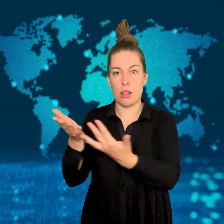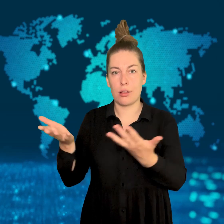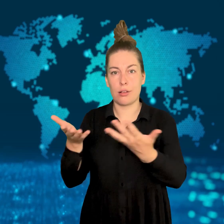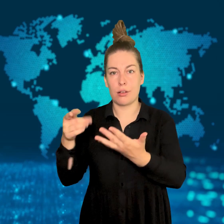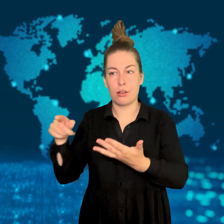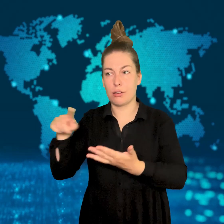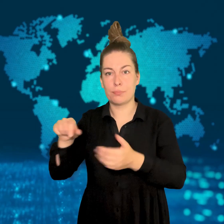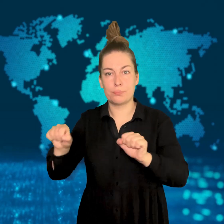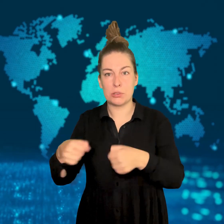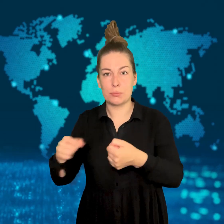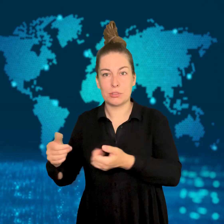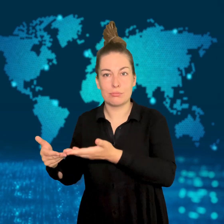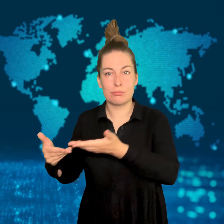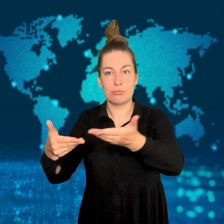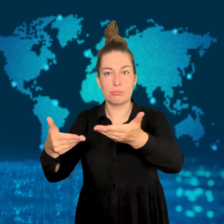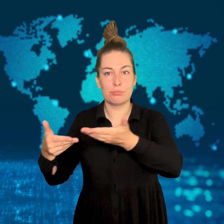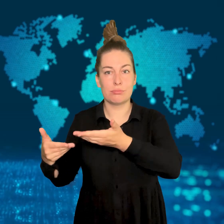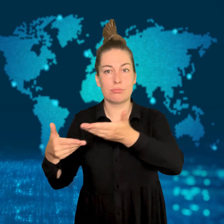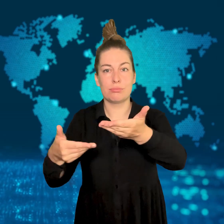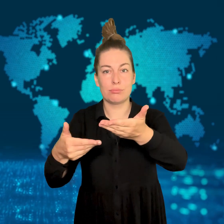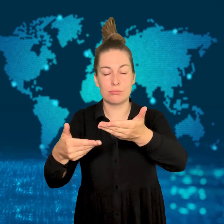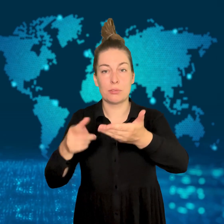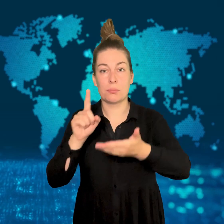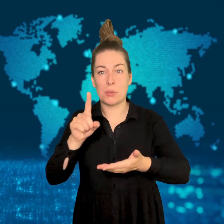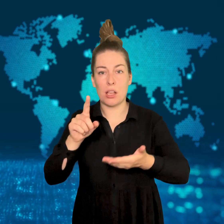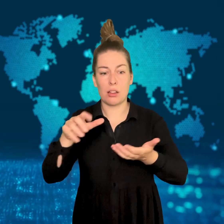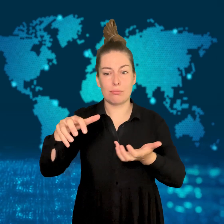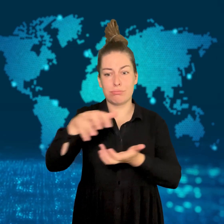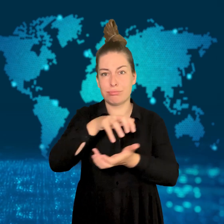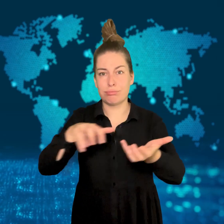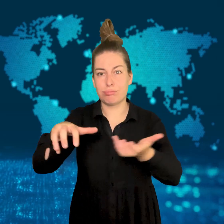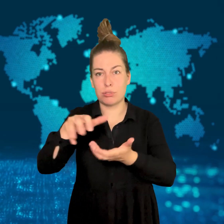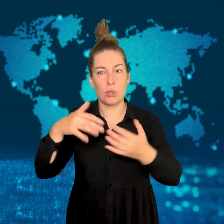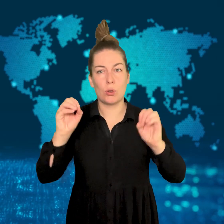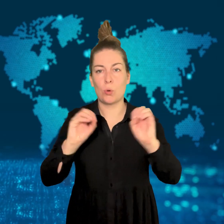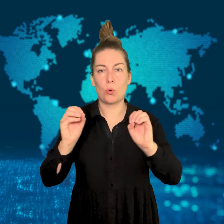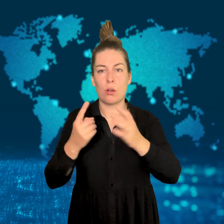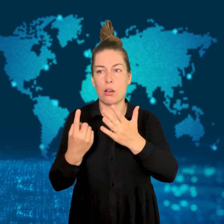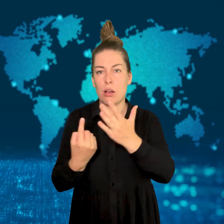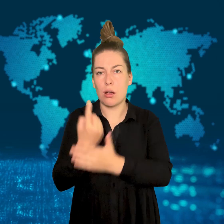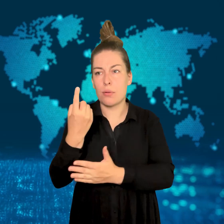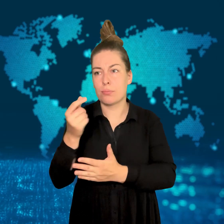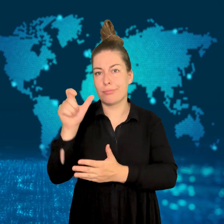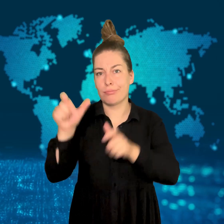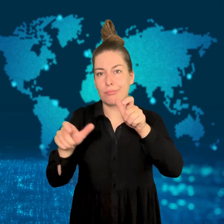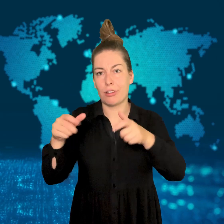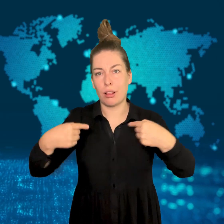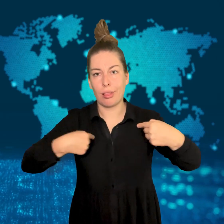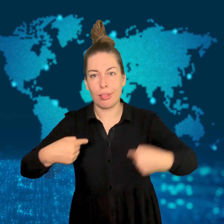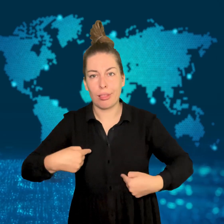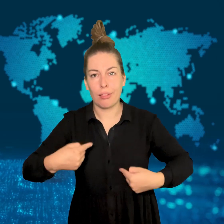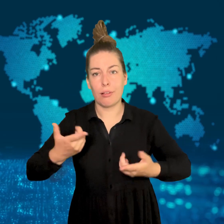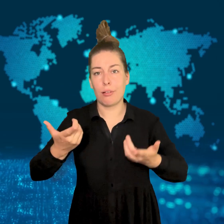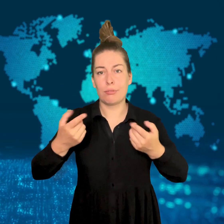the country's exclusive economic zone.